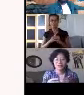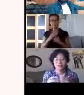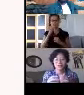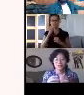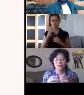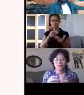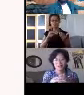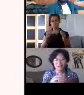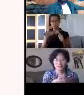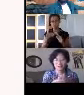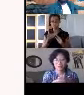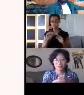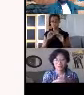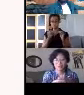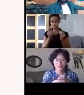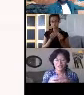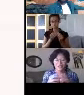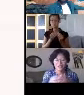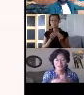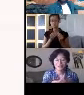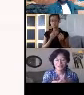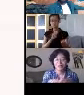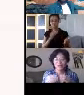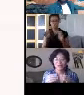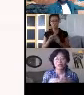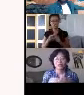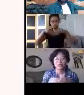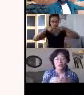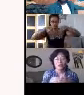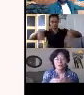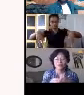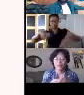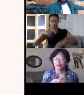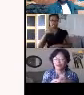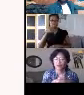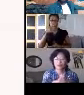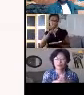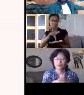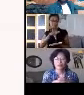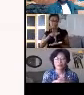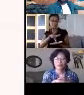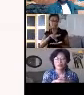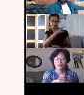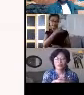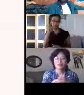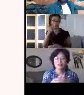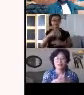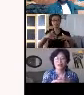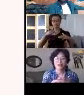with Black and Indigenous people in the middle, those are the folks that are most impacted